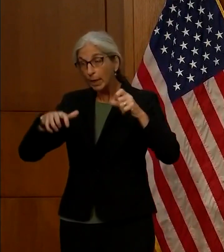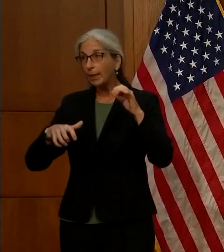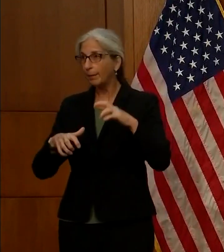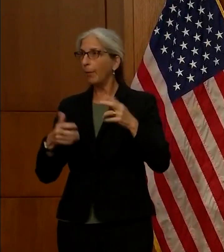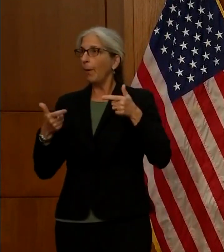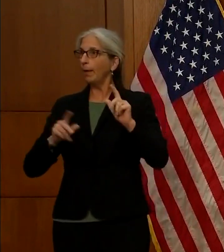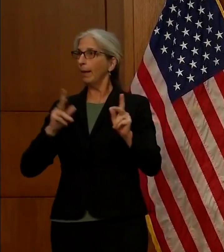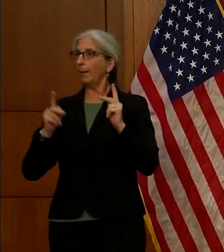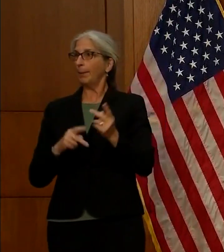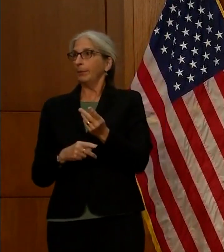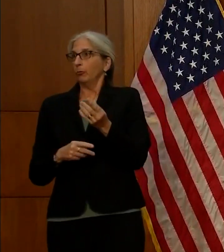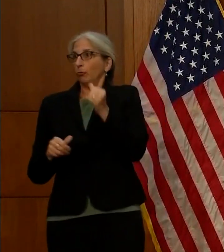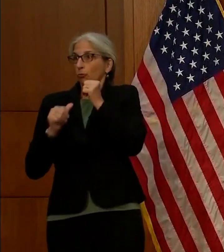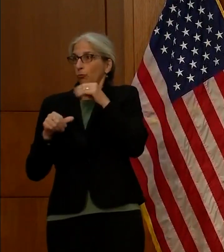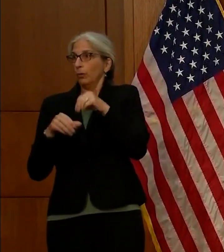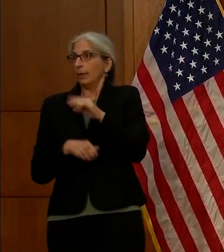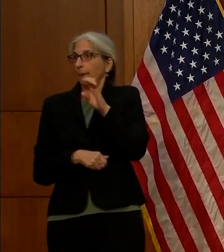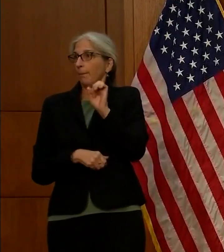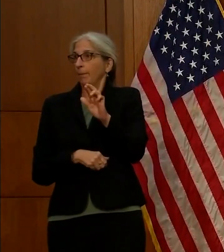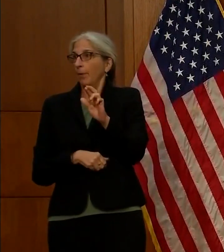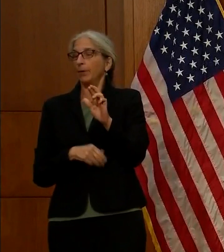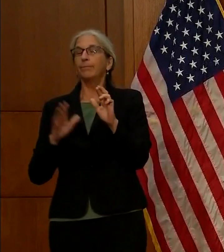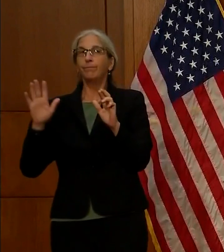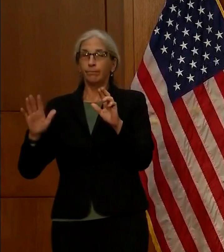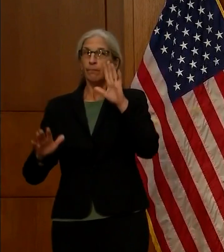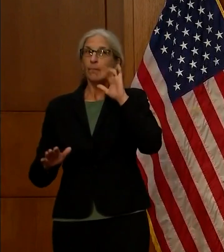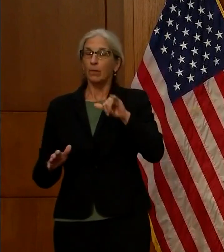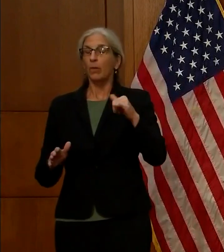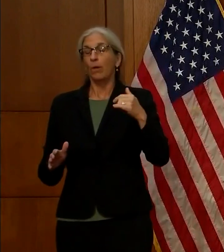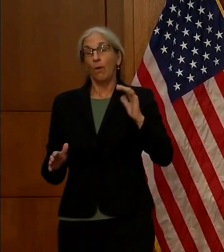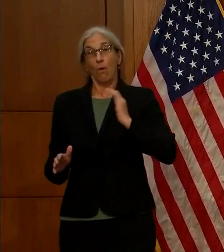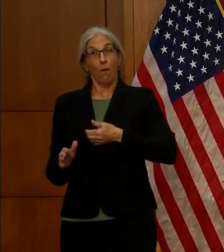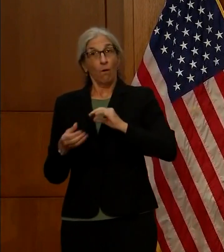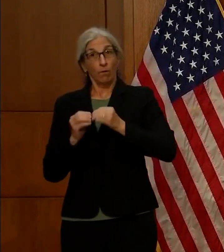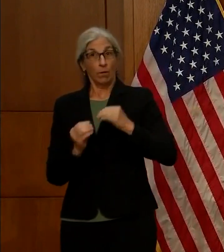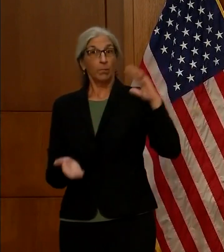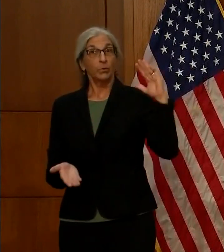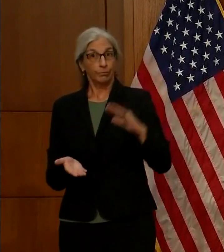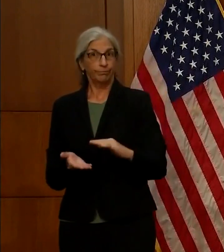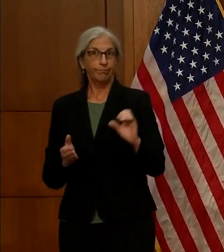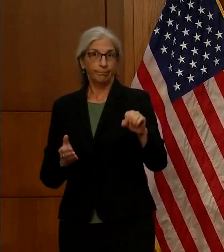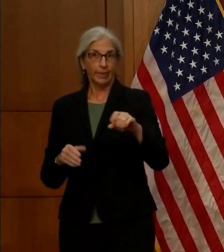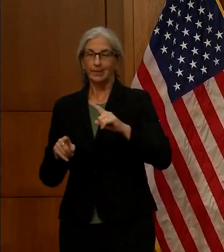CAPACITY AND I HAVEN'T YET AGAIN AND ANSWER TO TWO CAMPS